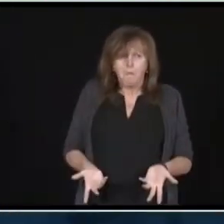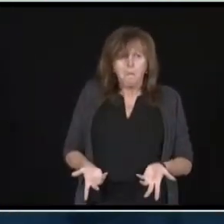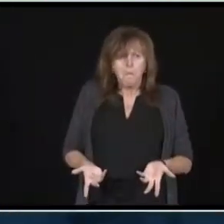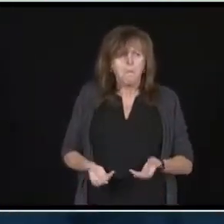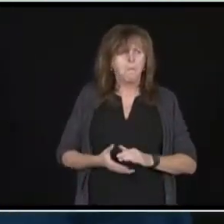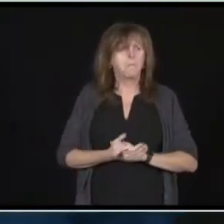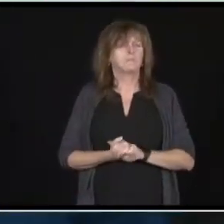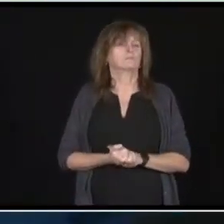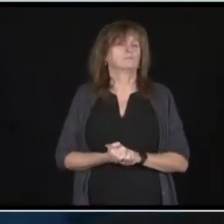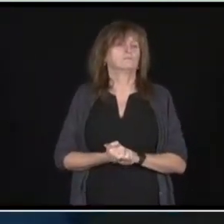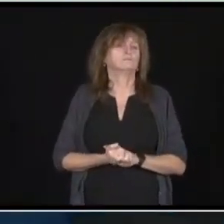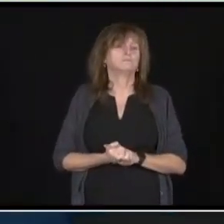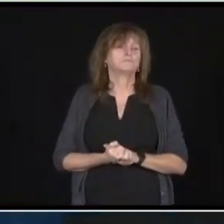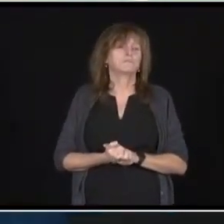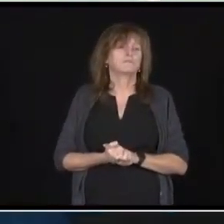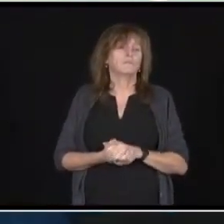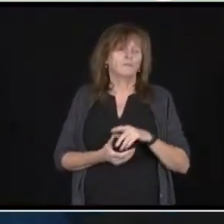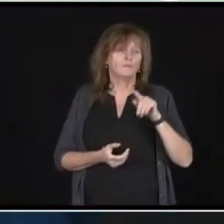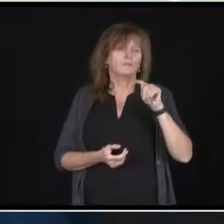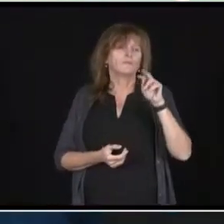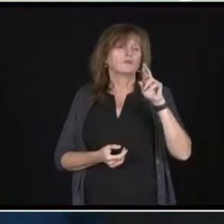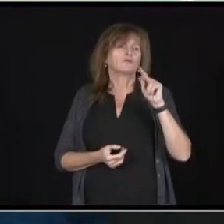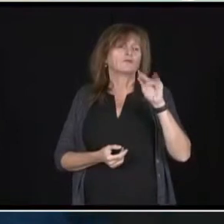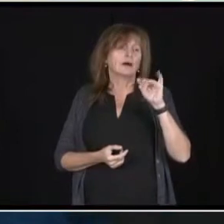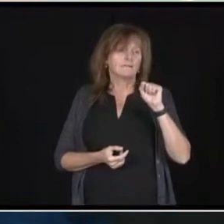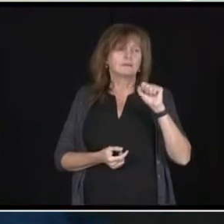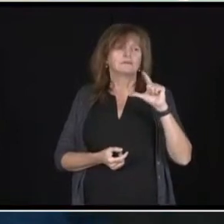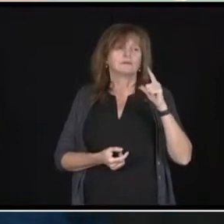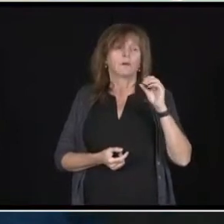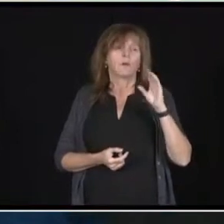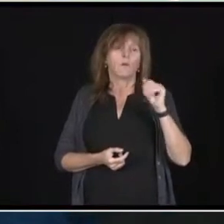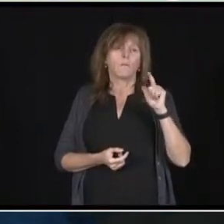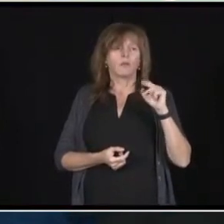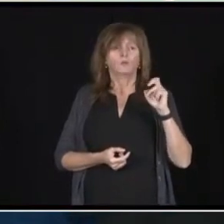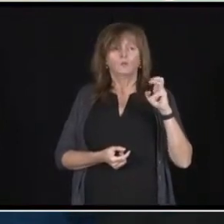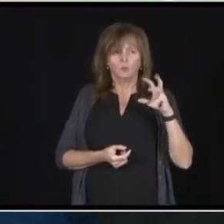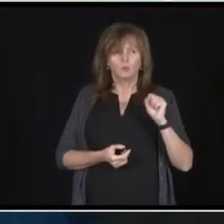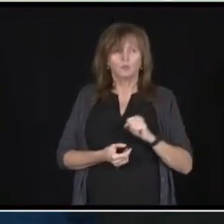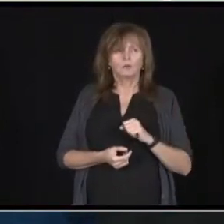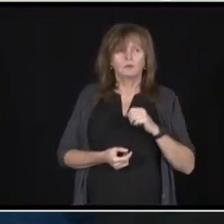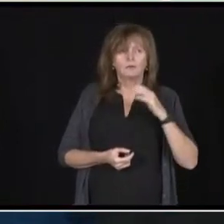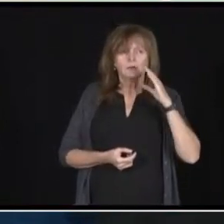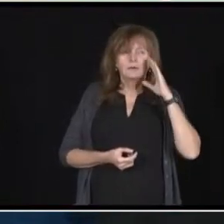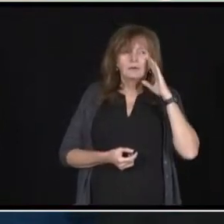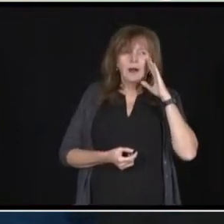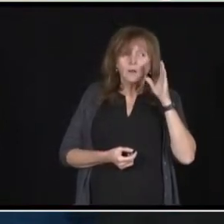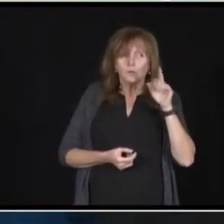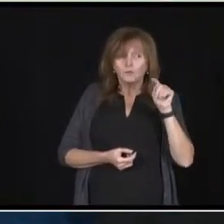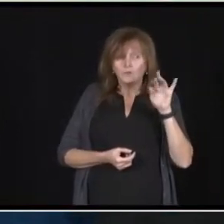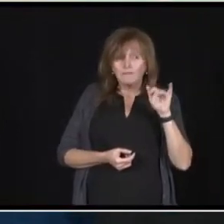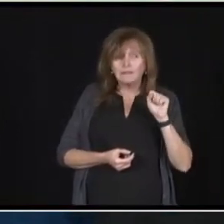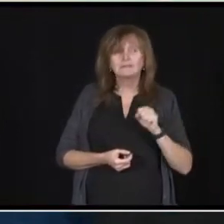If it is not available tomorrow, it will be within the next few days. Because as I said, the shipment's are coming in